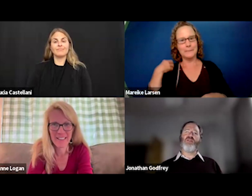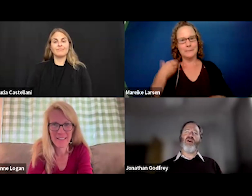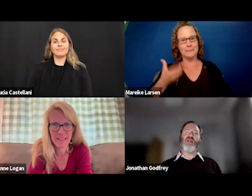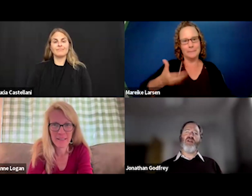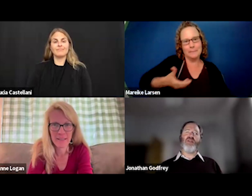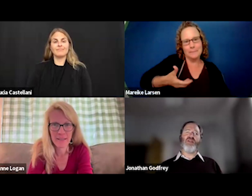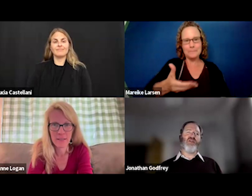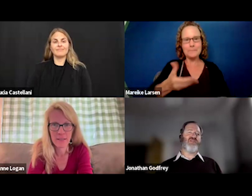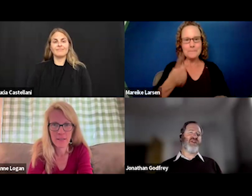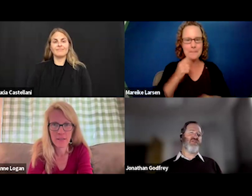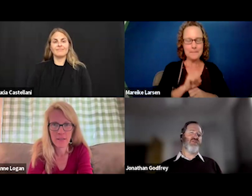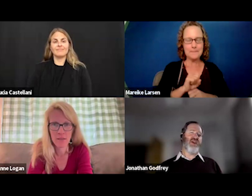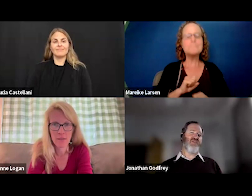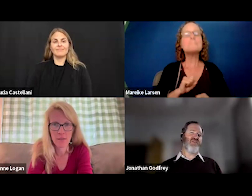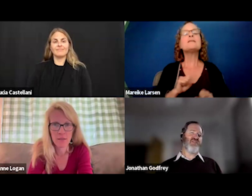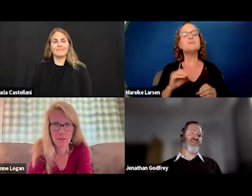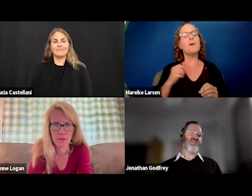So I think those of us who had a success